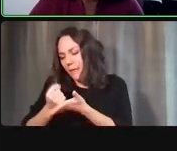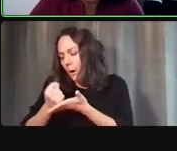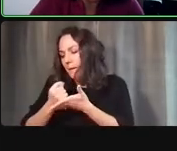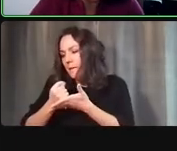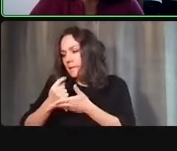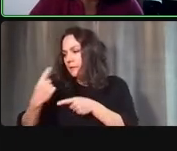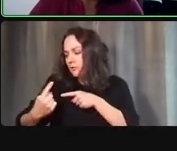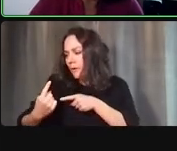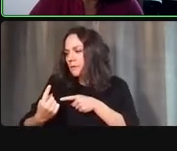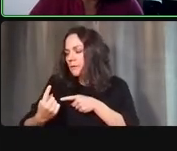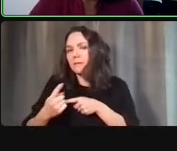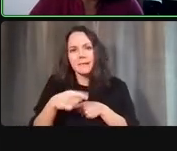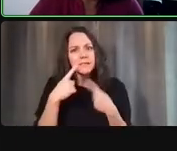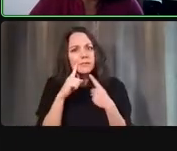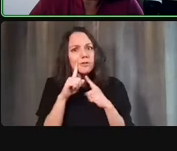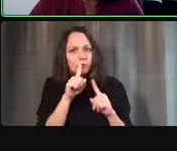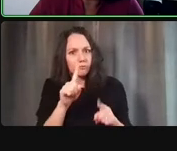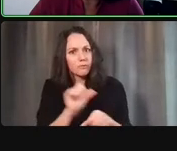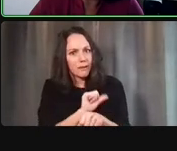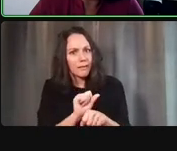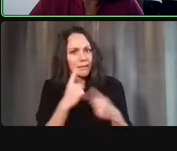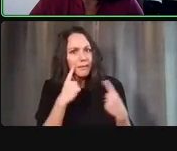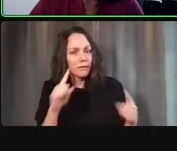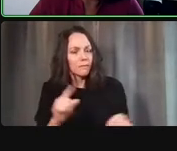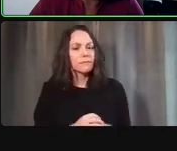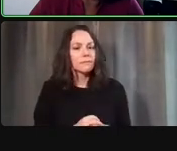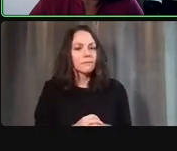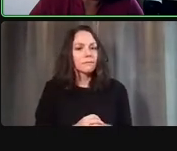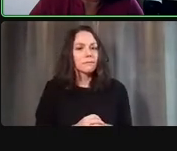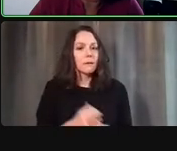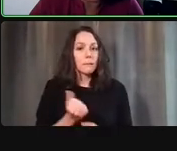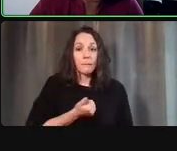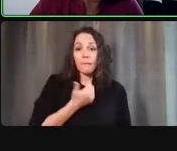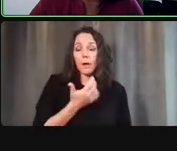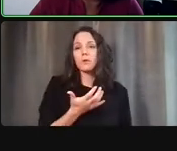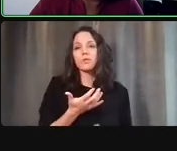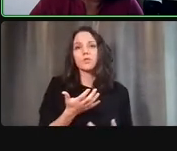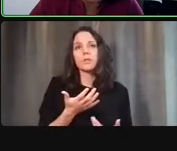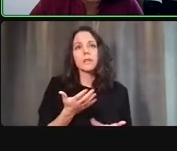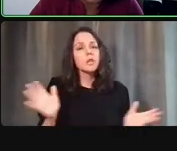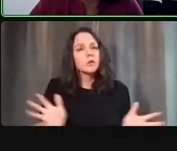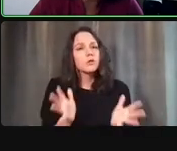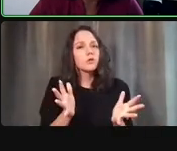Poetry allows us to it encourages relaxation and reflection.